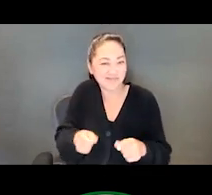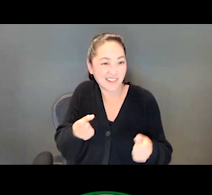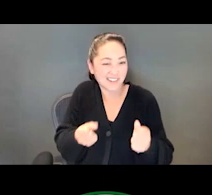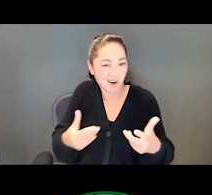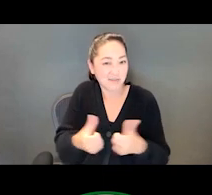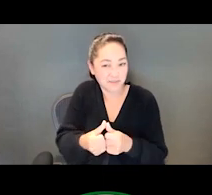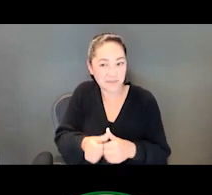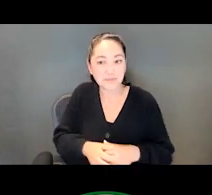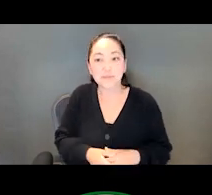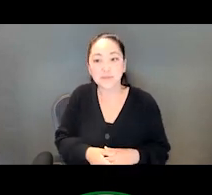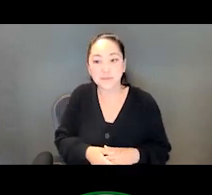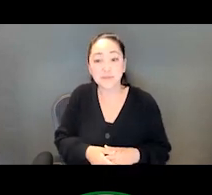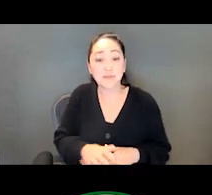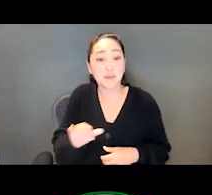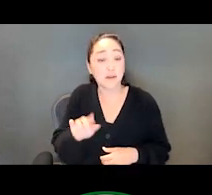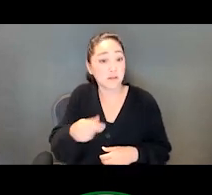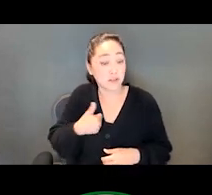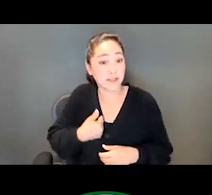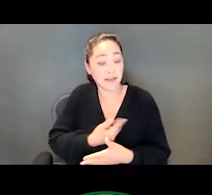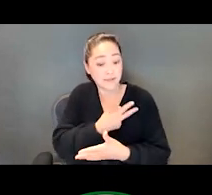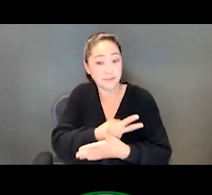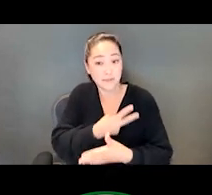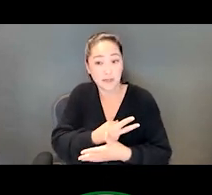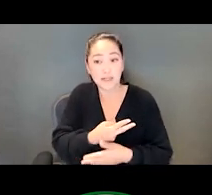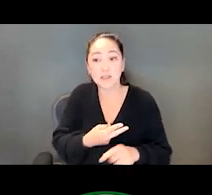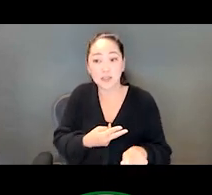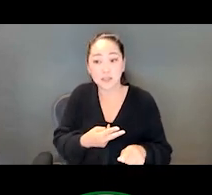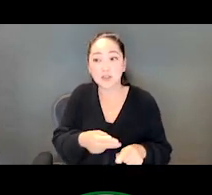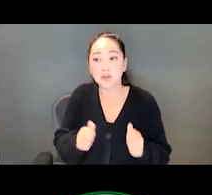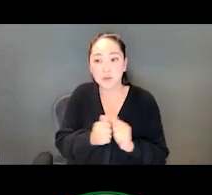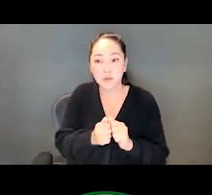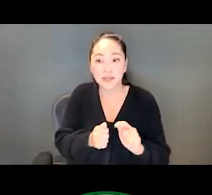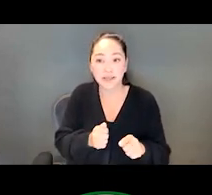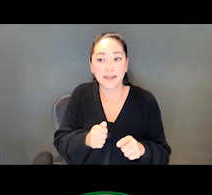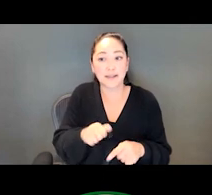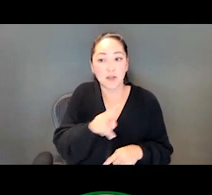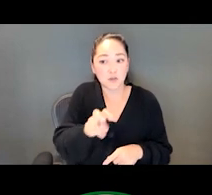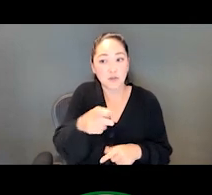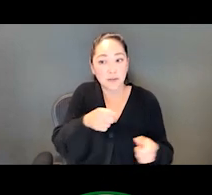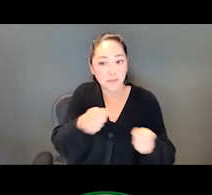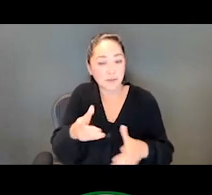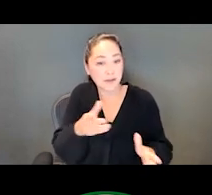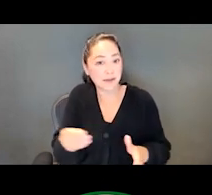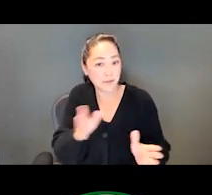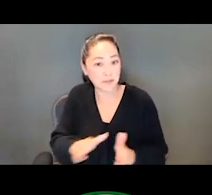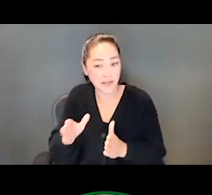Combined with her master's degree in tourism management and planning at Becham University in Mori.